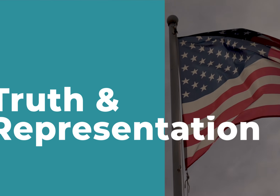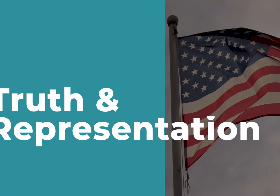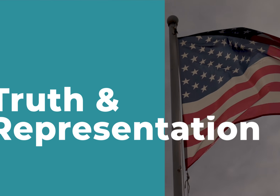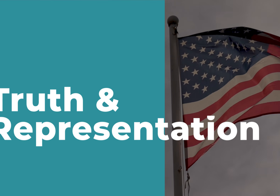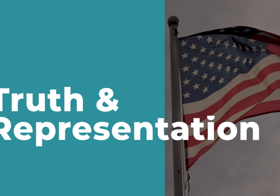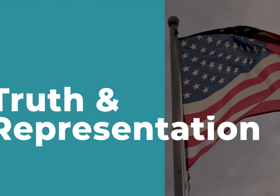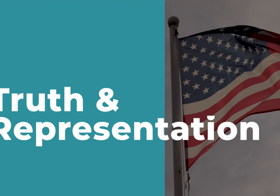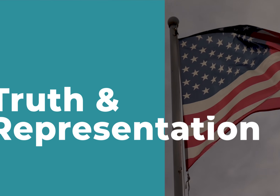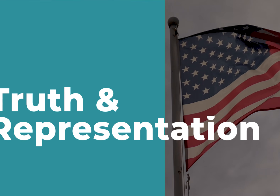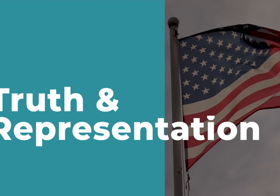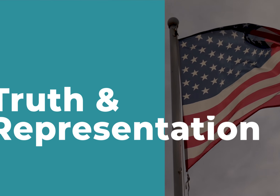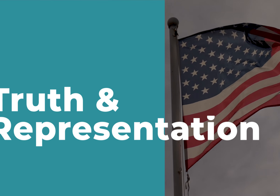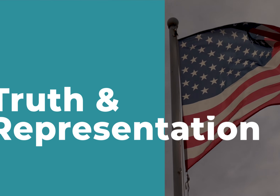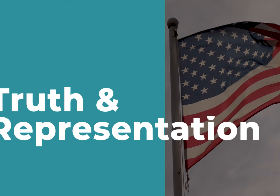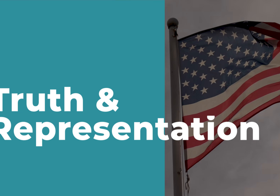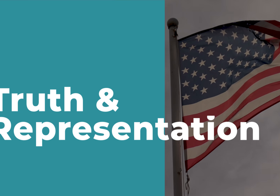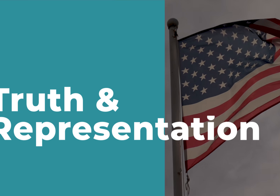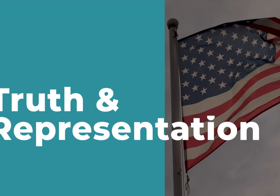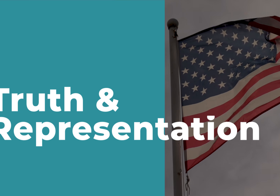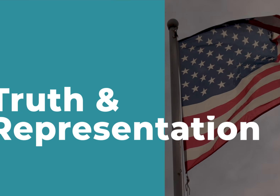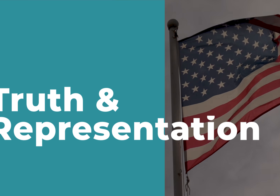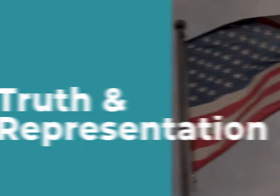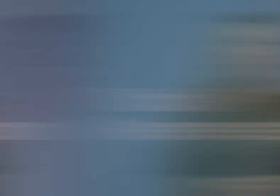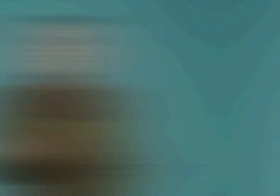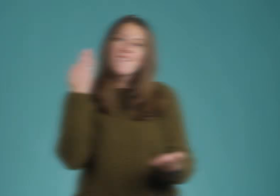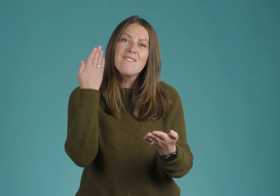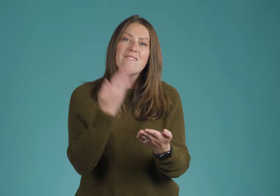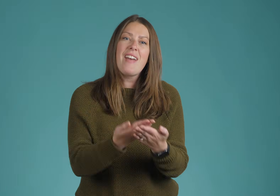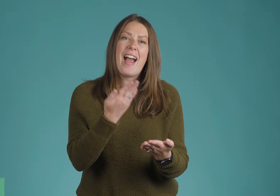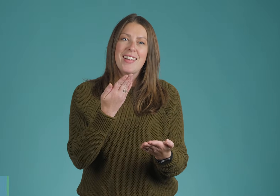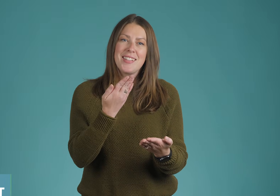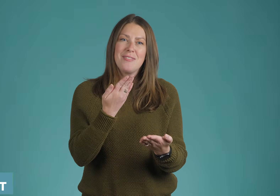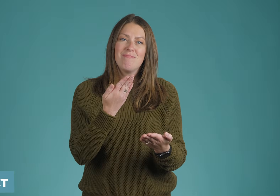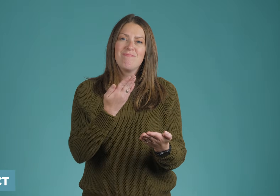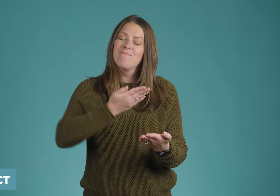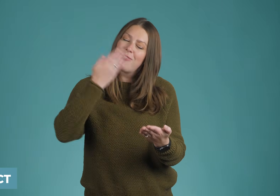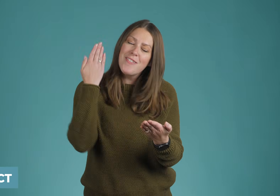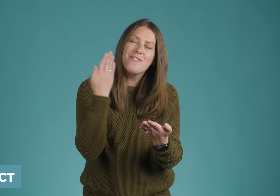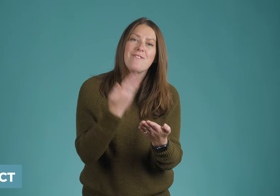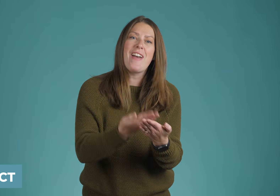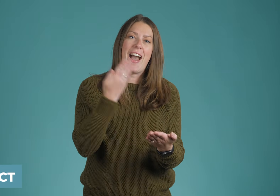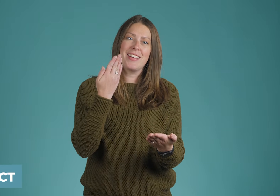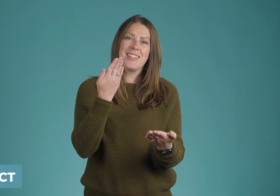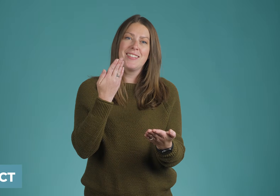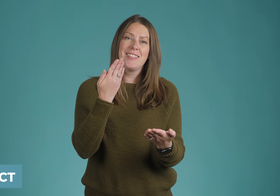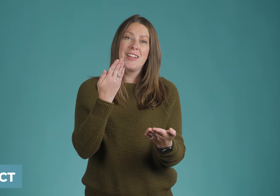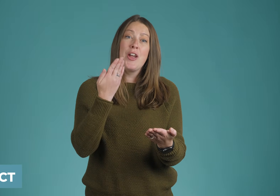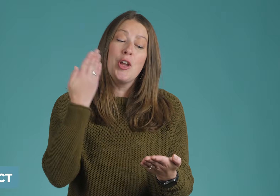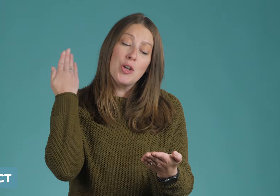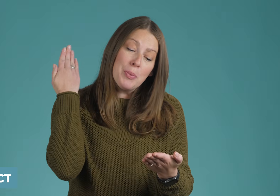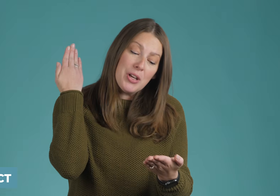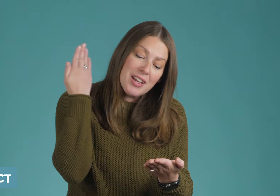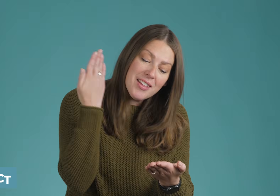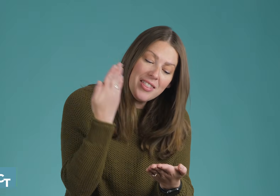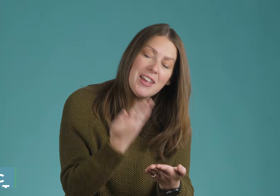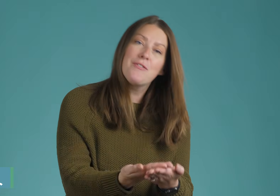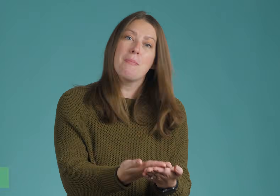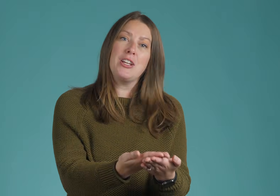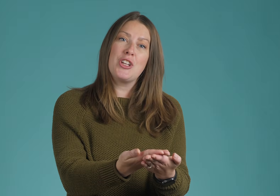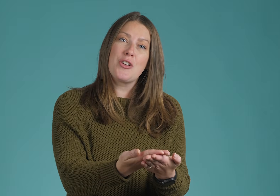in the category of truth and representation. Fact Fact. You're putting the information